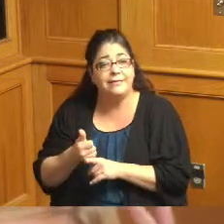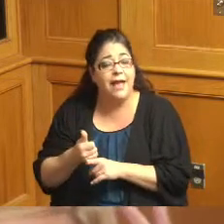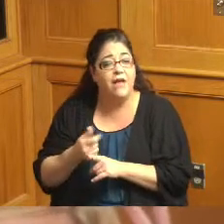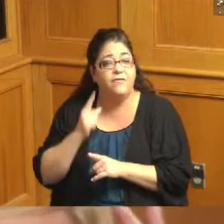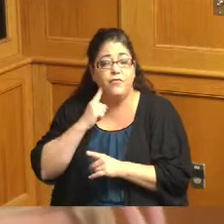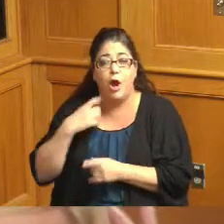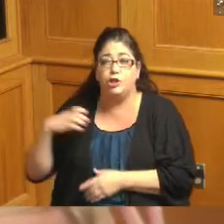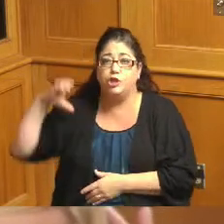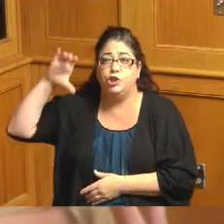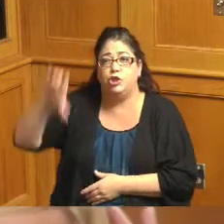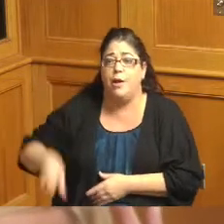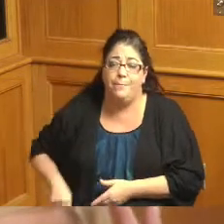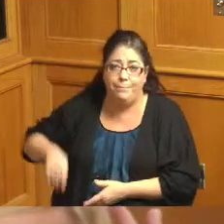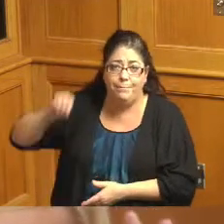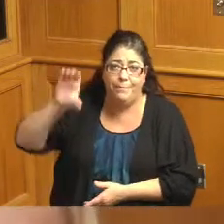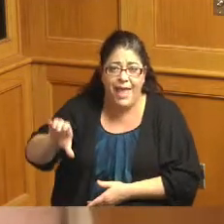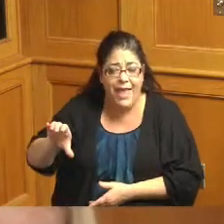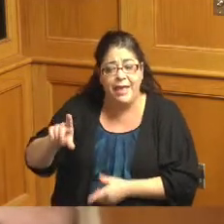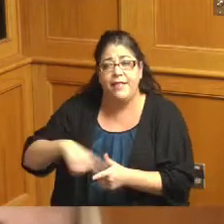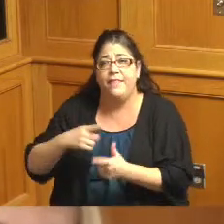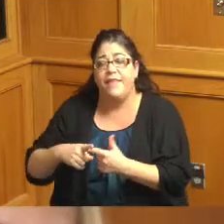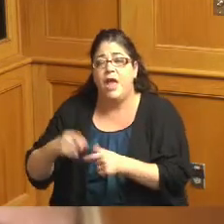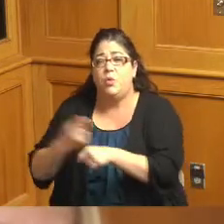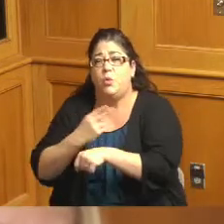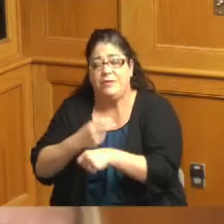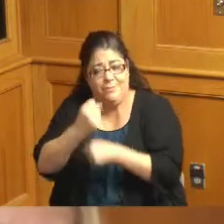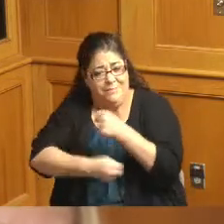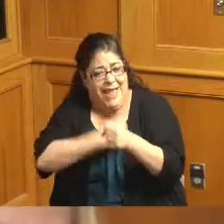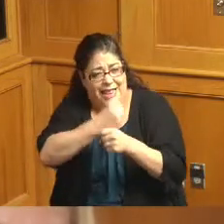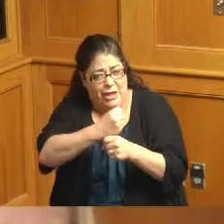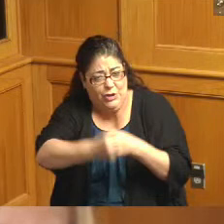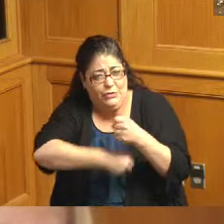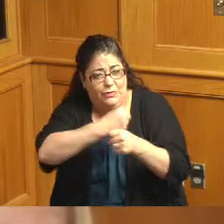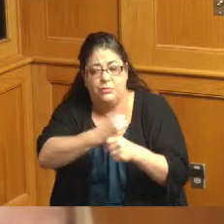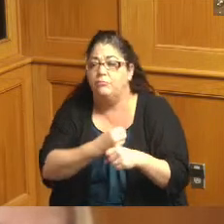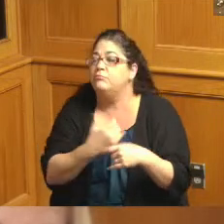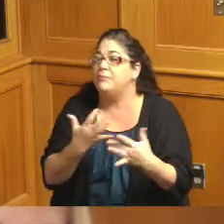lump sum up front and then used that software for years we are in the middle of implementing a new